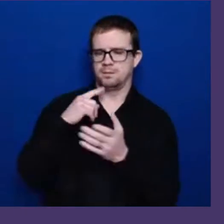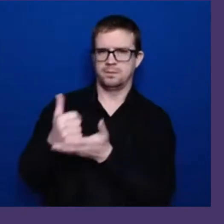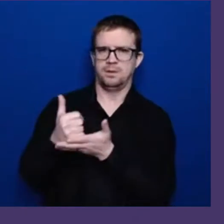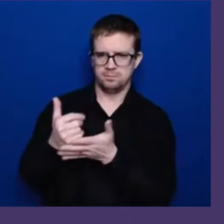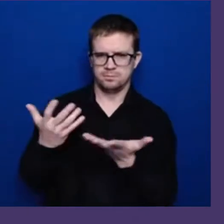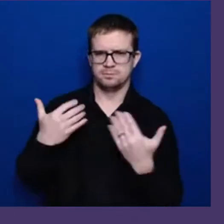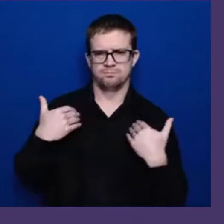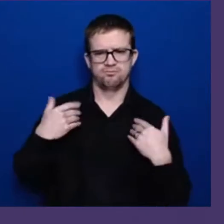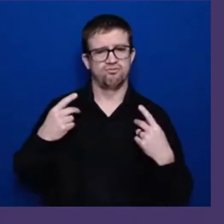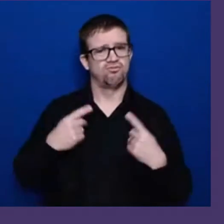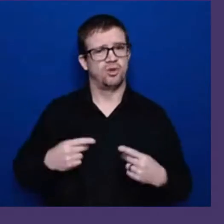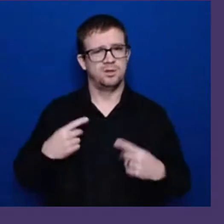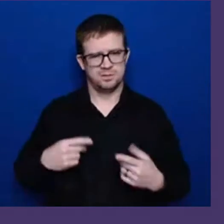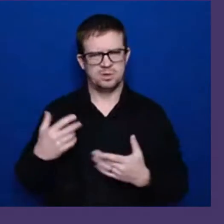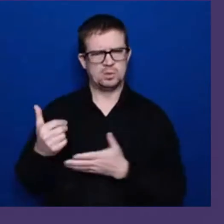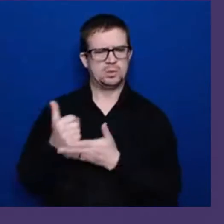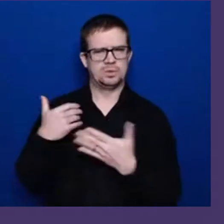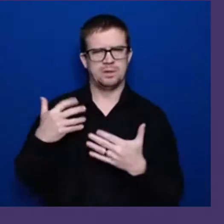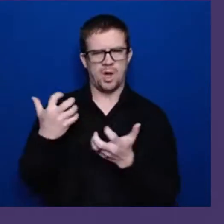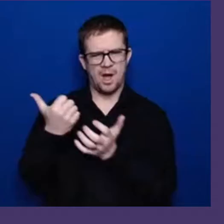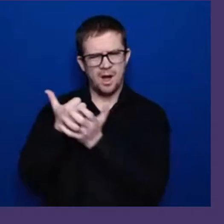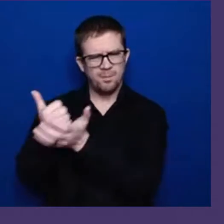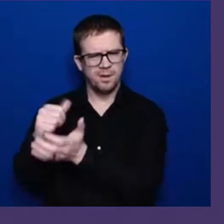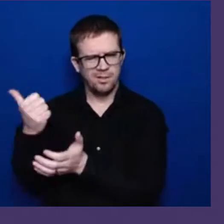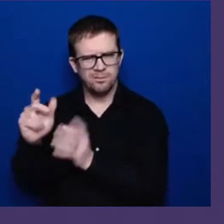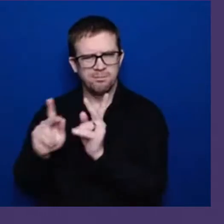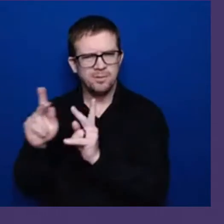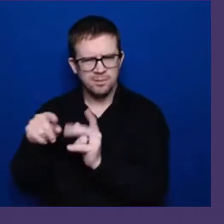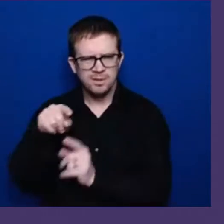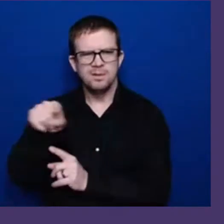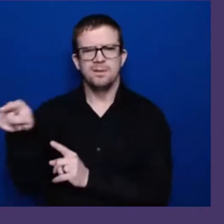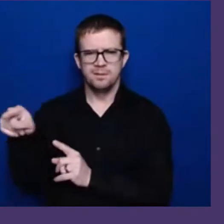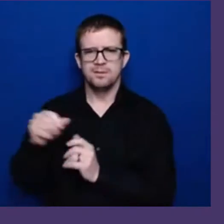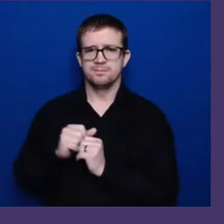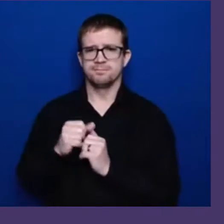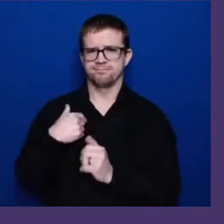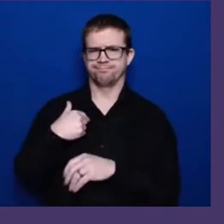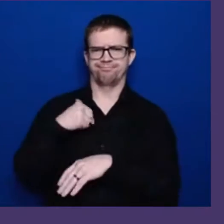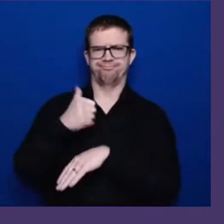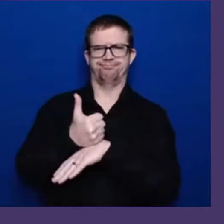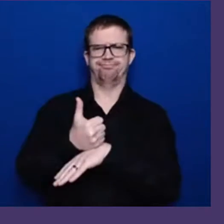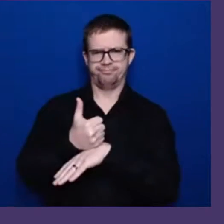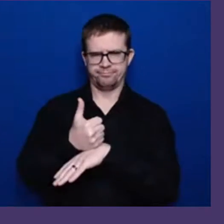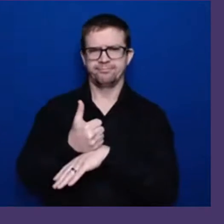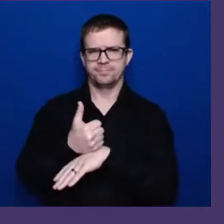I founded IWill to close the gap. Our online service matches